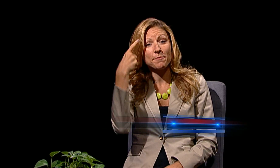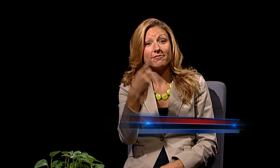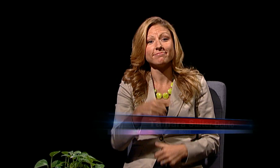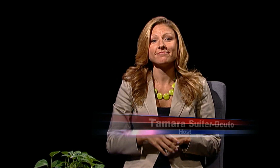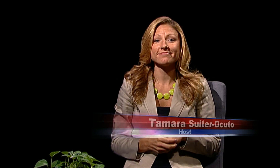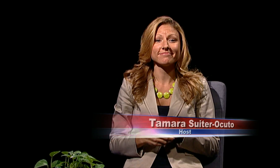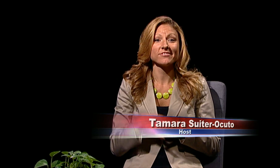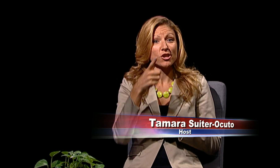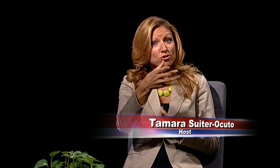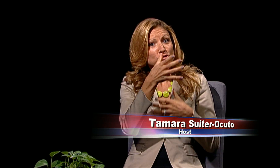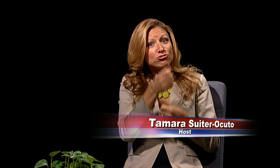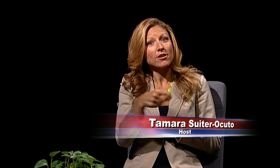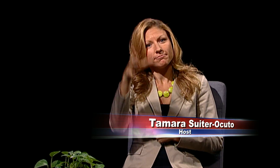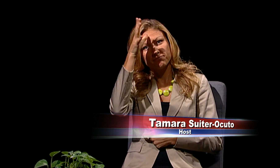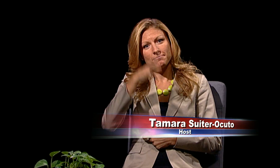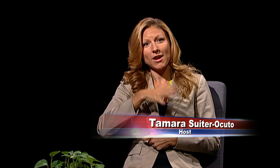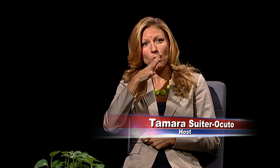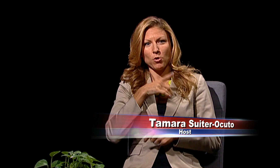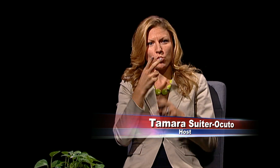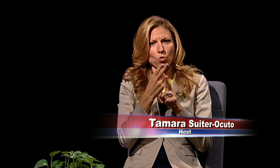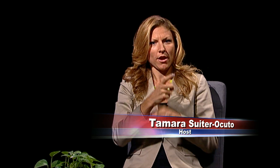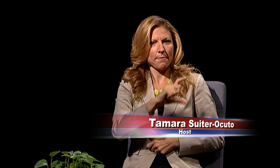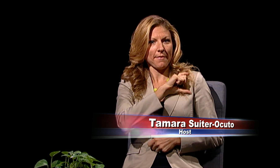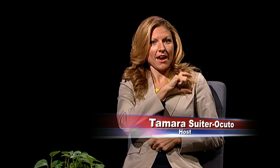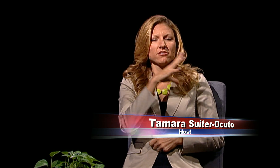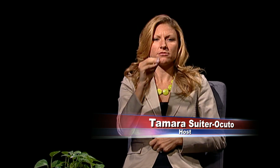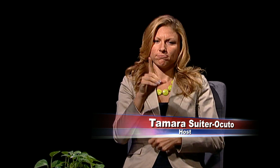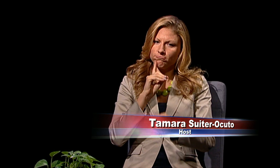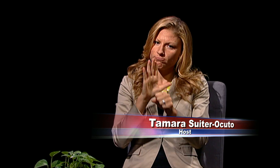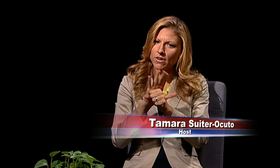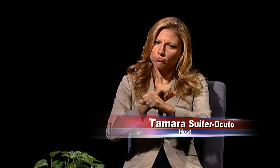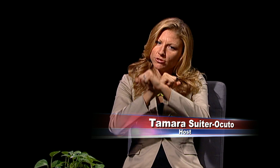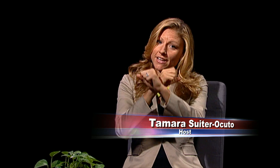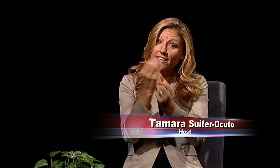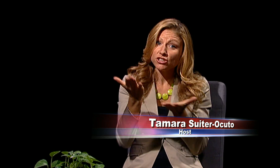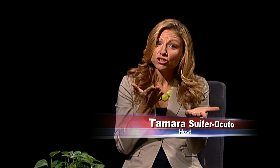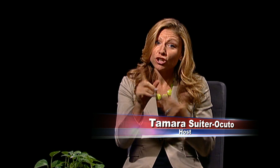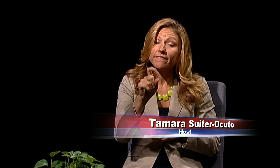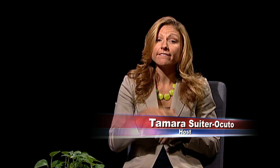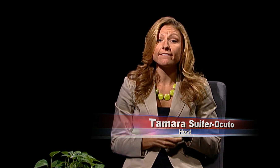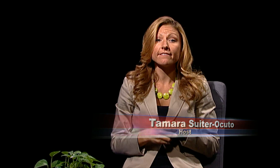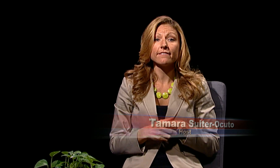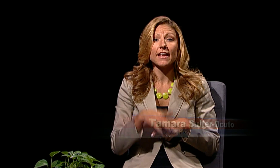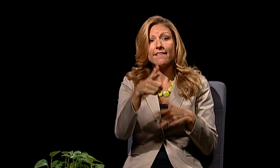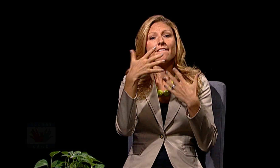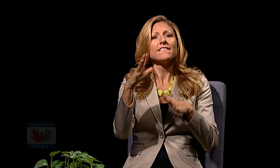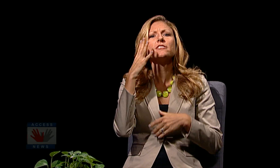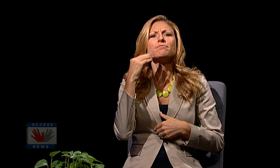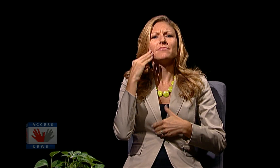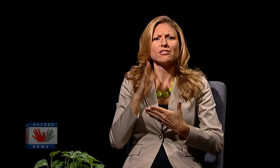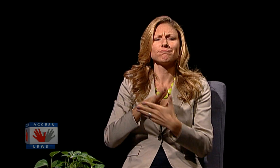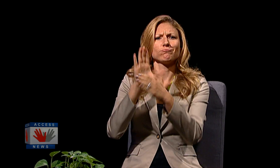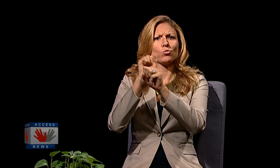DO YOU TRUST THE GOVERNMENT? DO YOU TRUST THE MEN AND WOMEN WHO WEAR A BADGE AND ARE SWORN TO PROTECT AND SERVE?